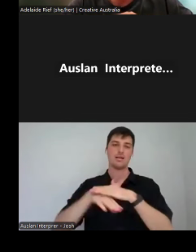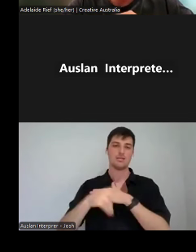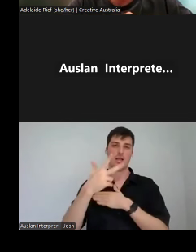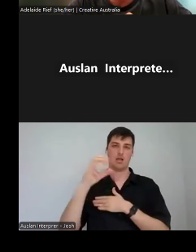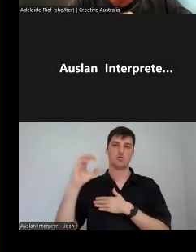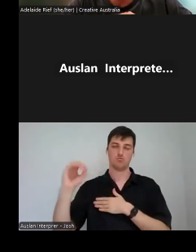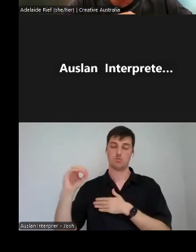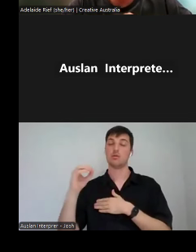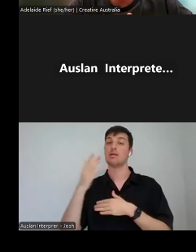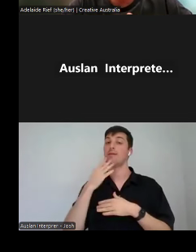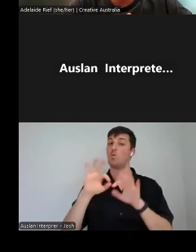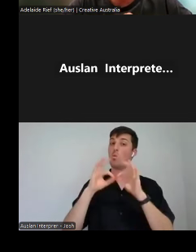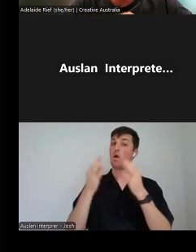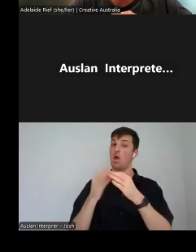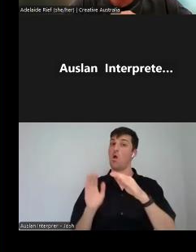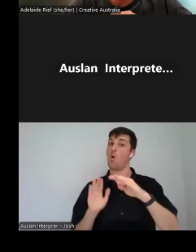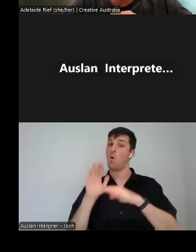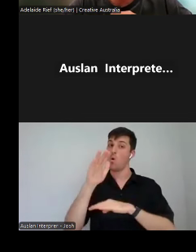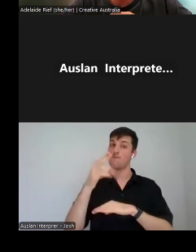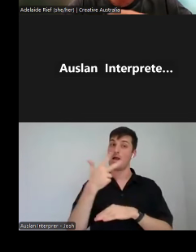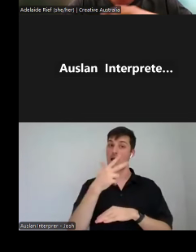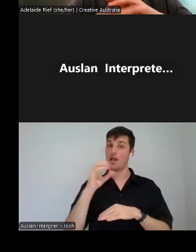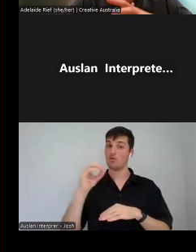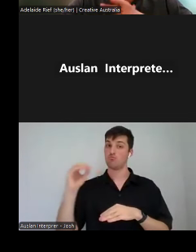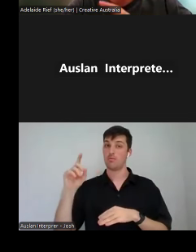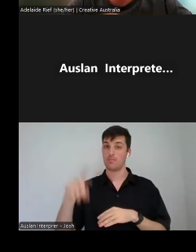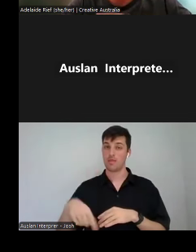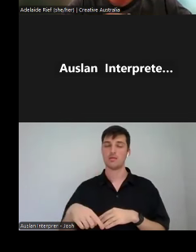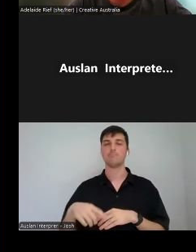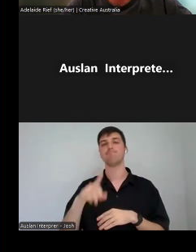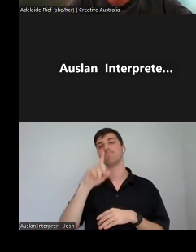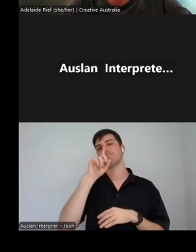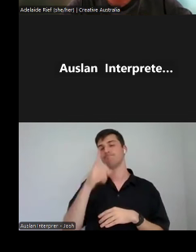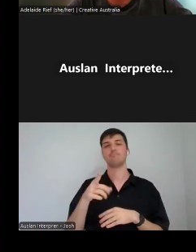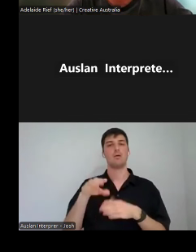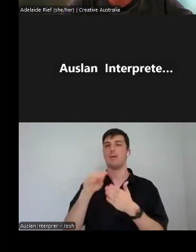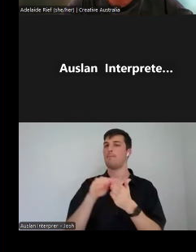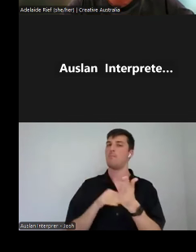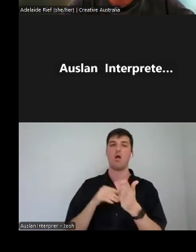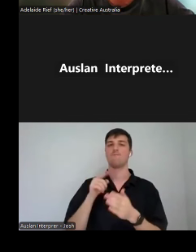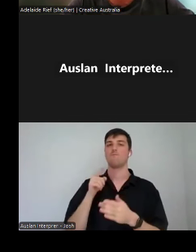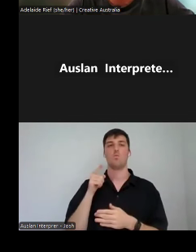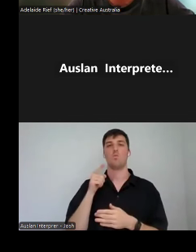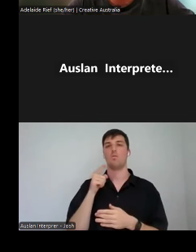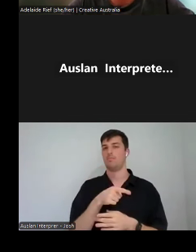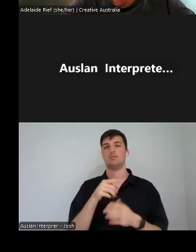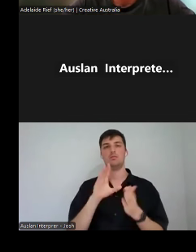receive more than $800,000, unfortunately you are not able to apply for this fund.